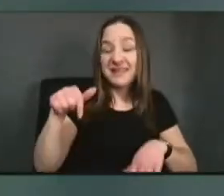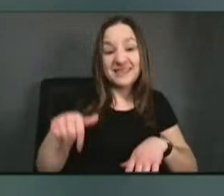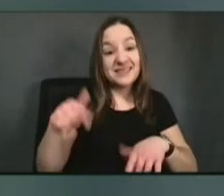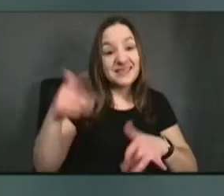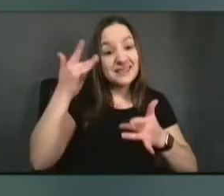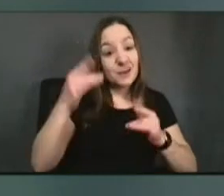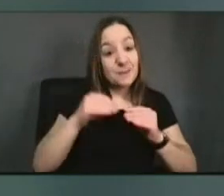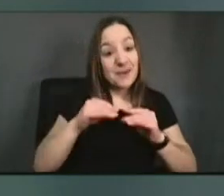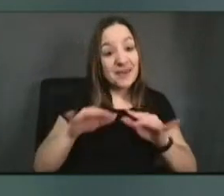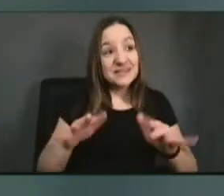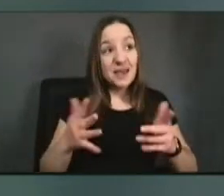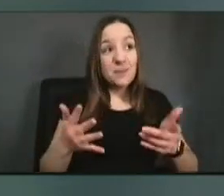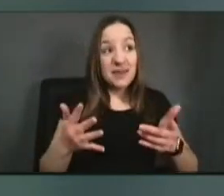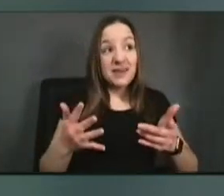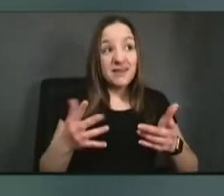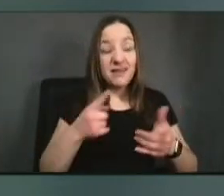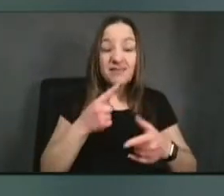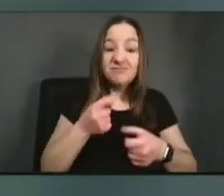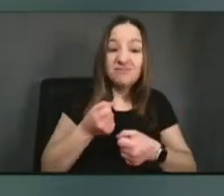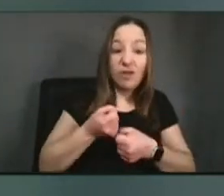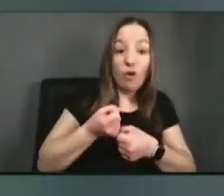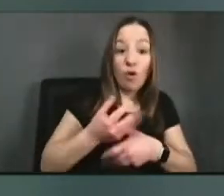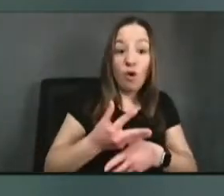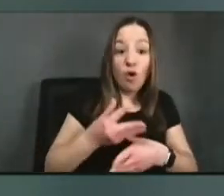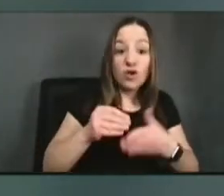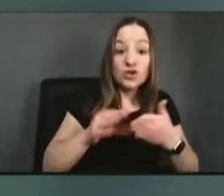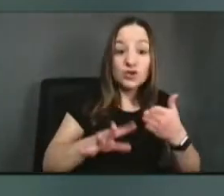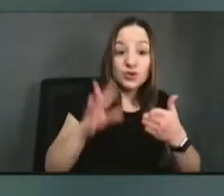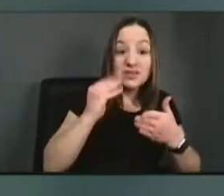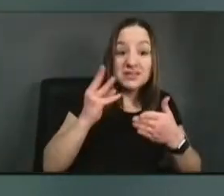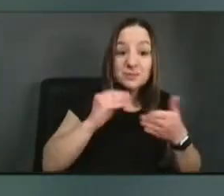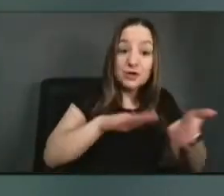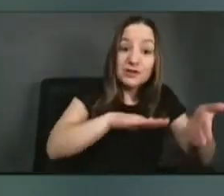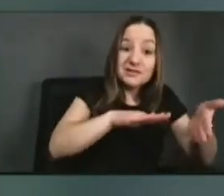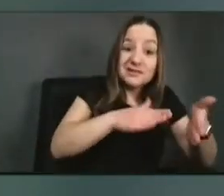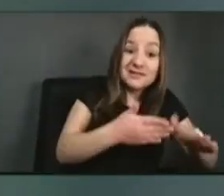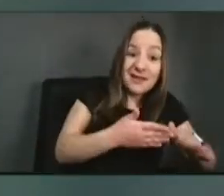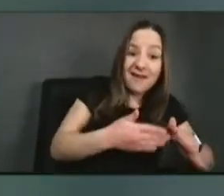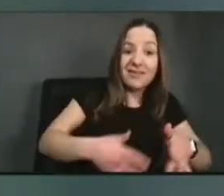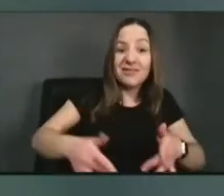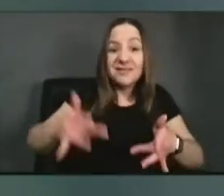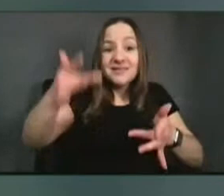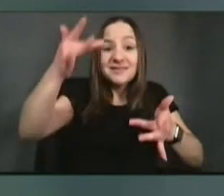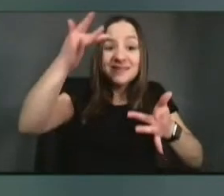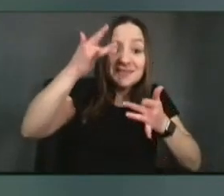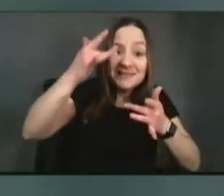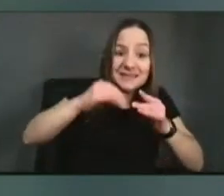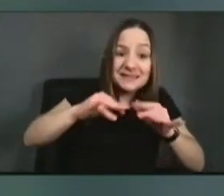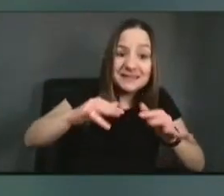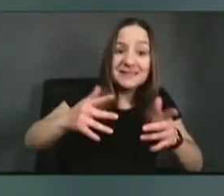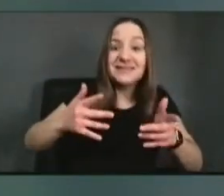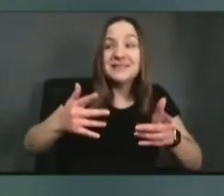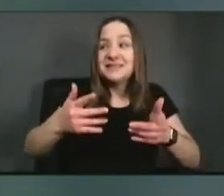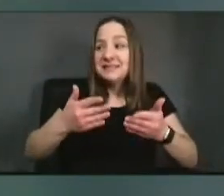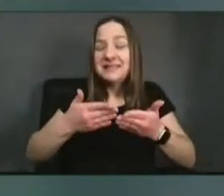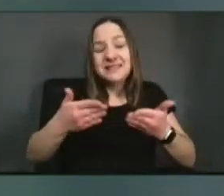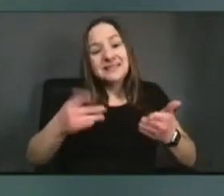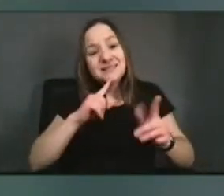pandemic is Had our students